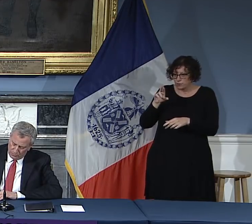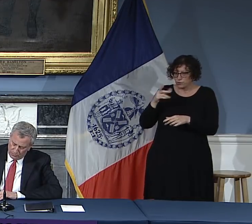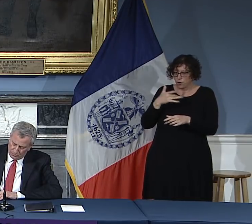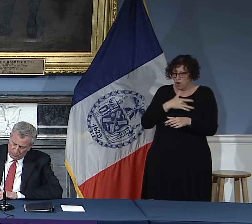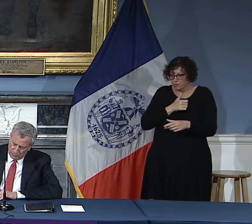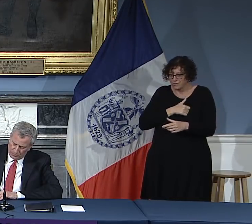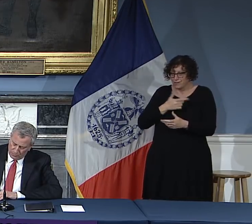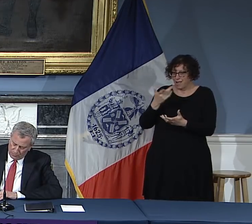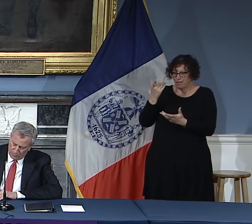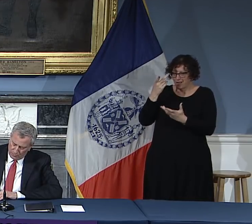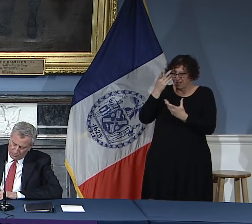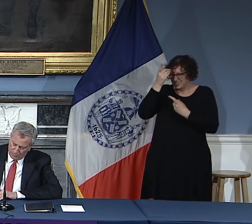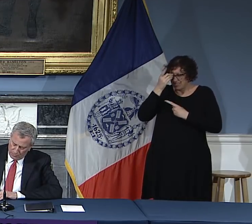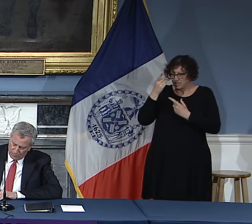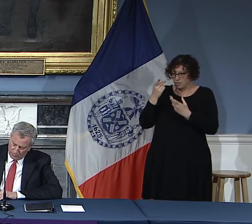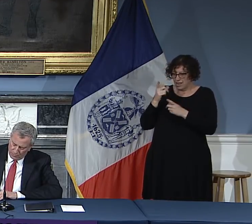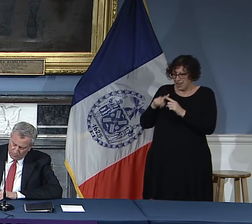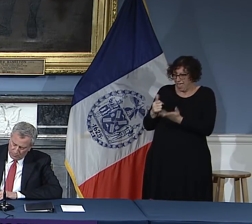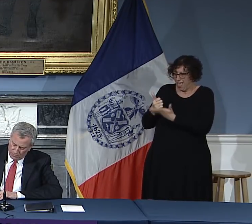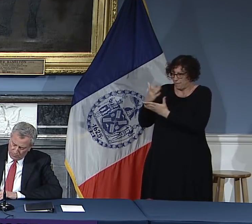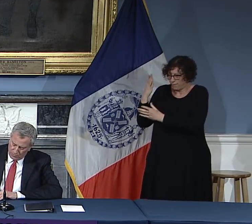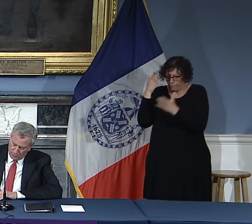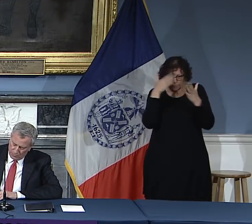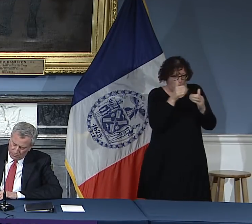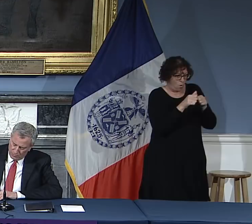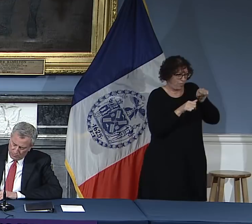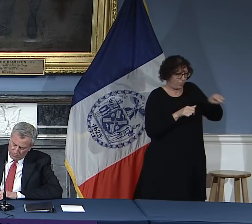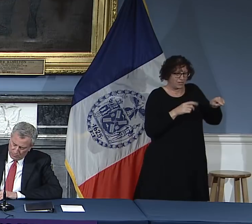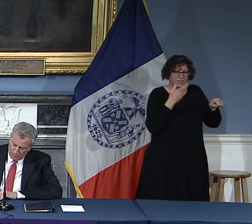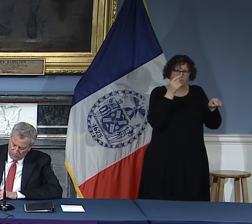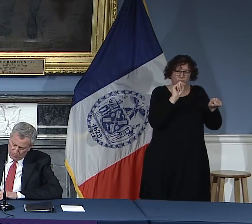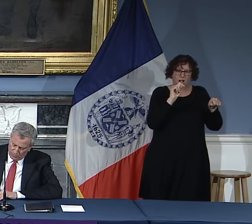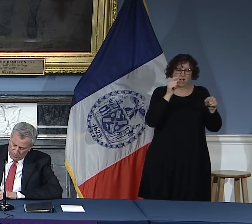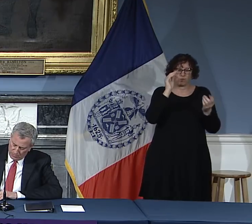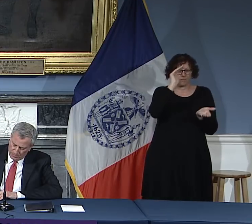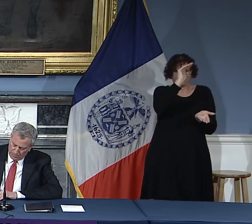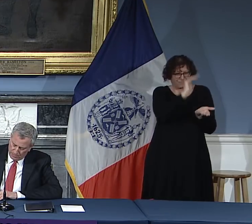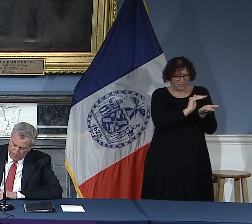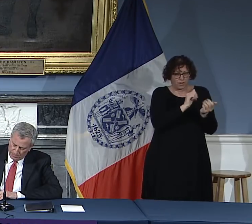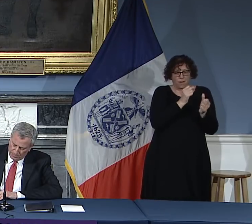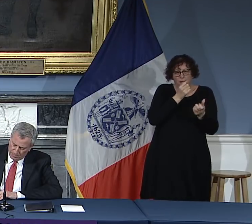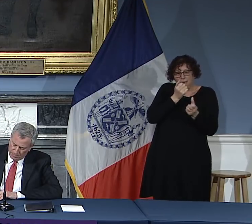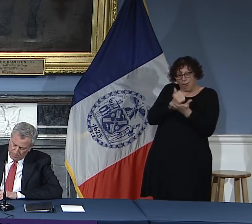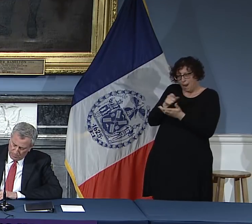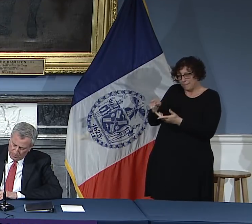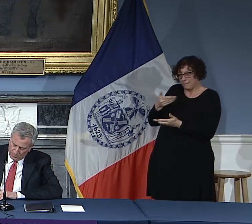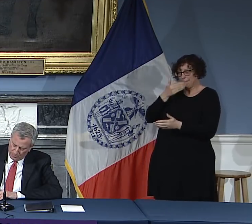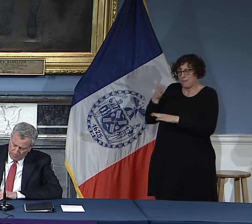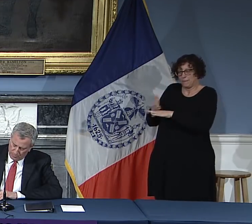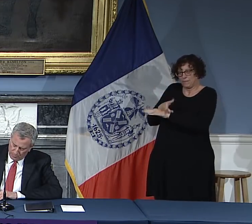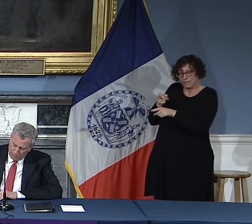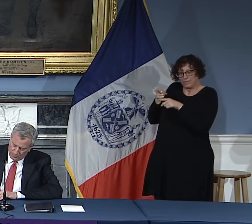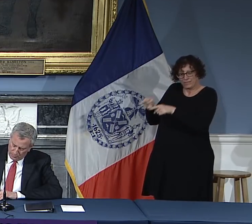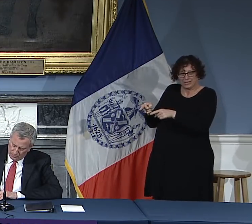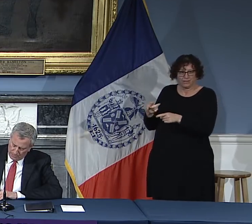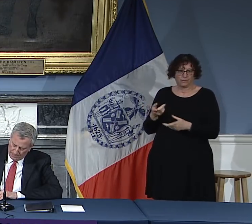HEALTH CARE SERVICES. THE LAST THING THAT I WANT TO ENSURE THAT I